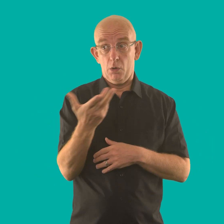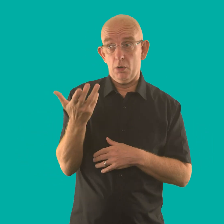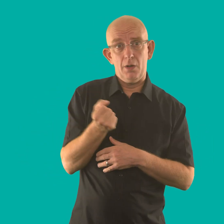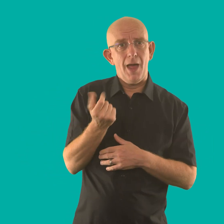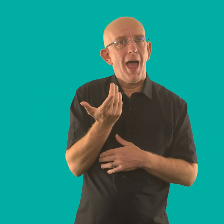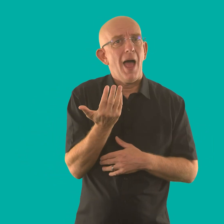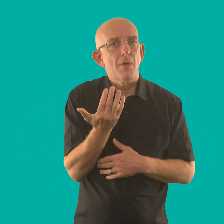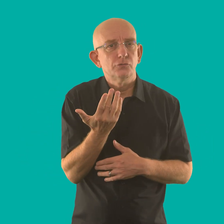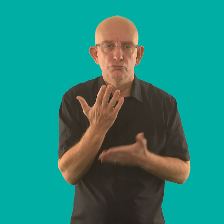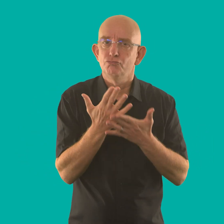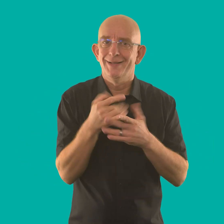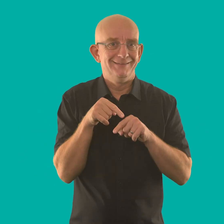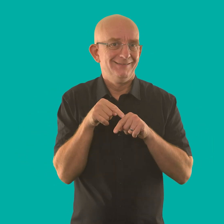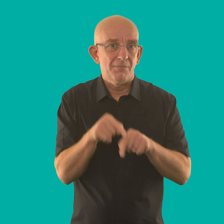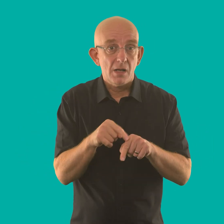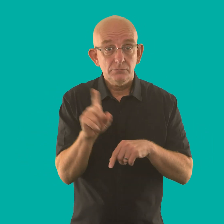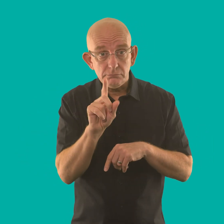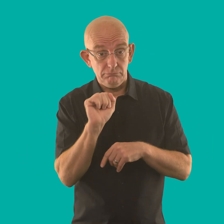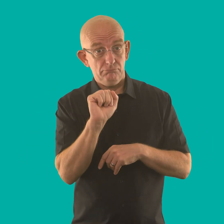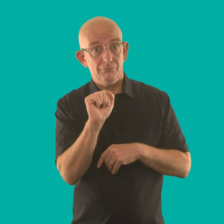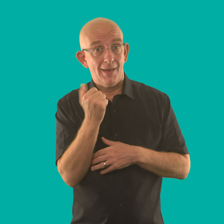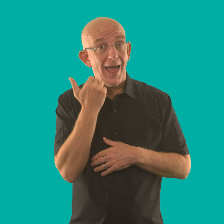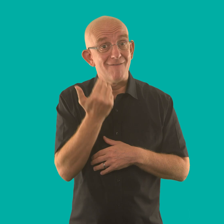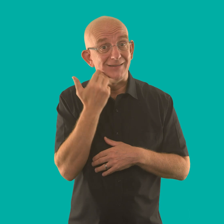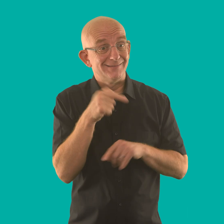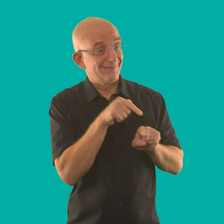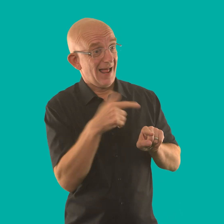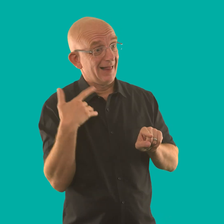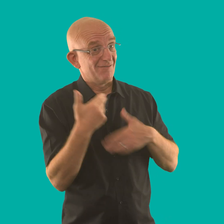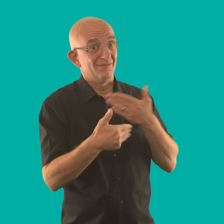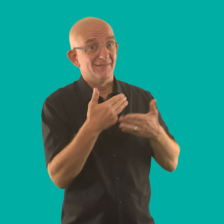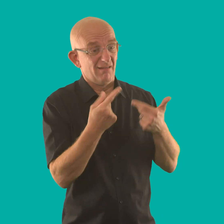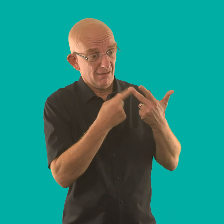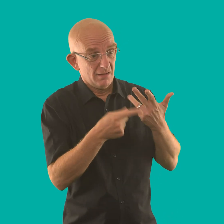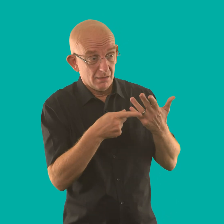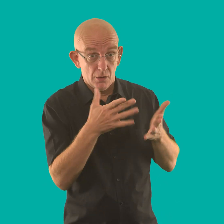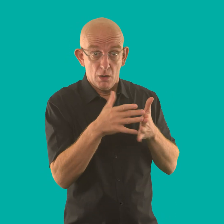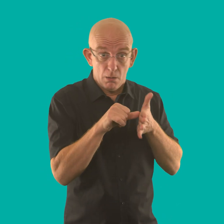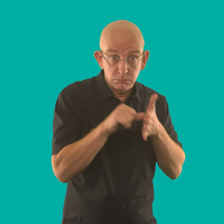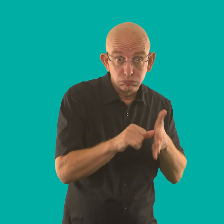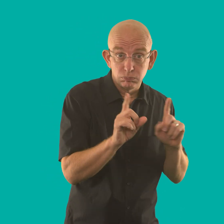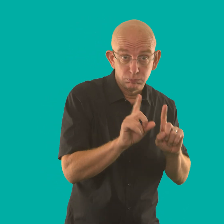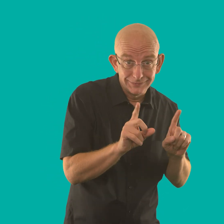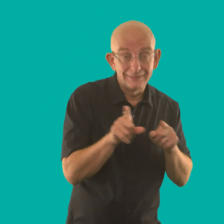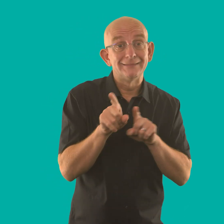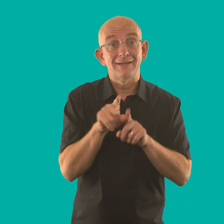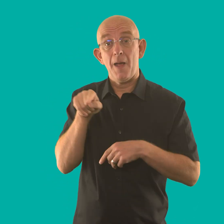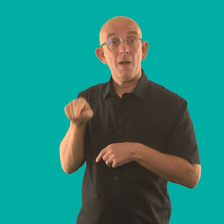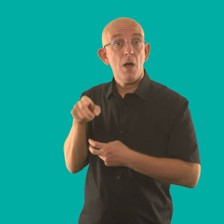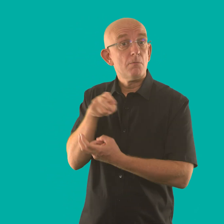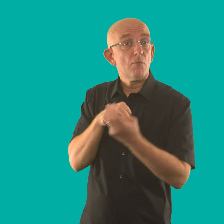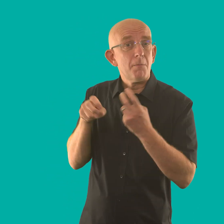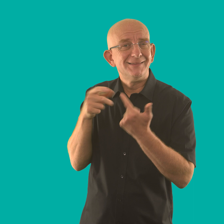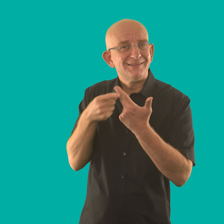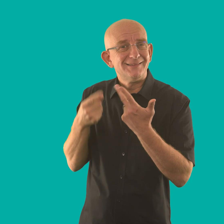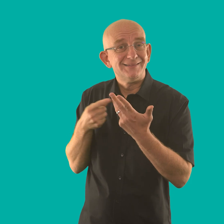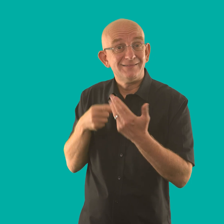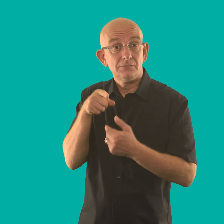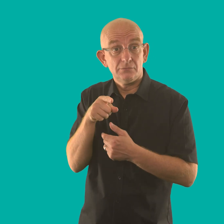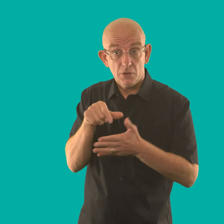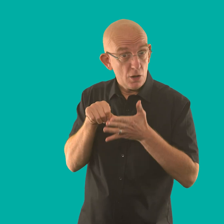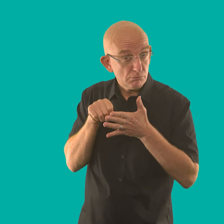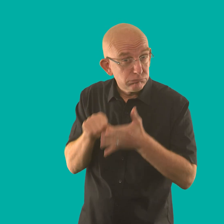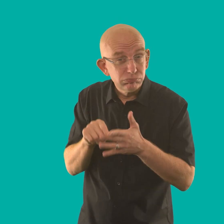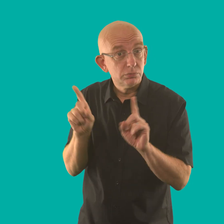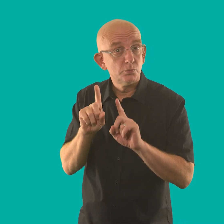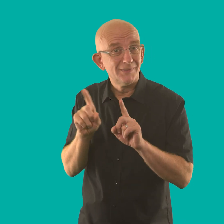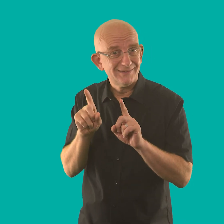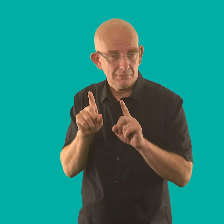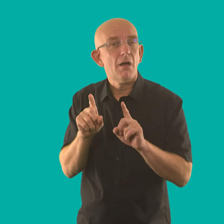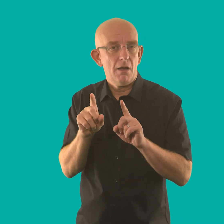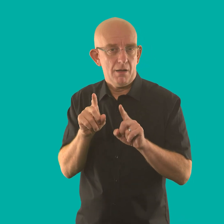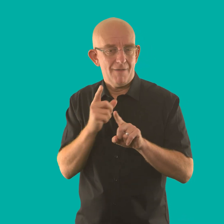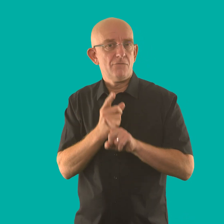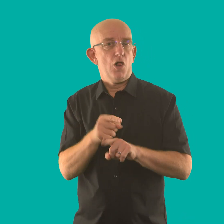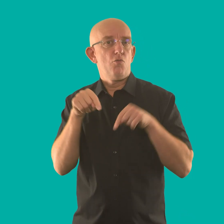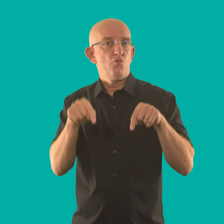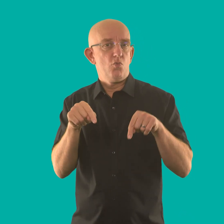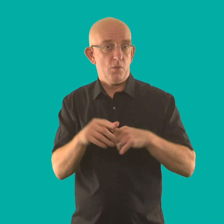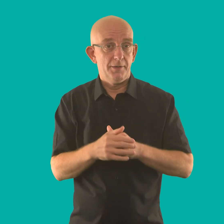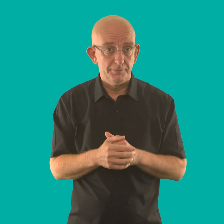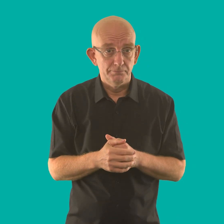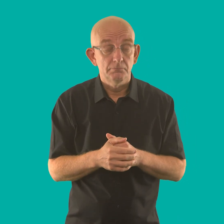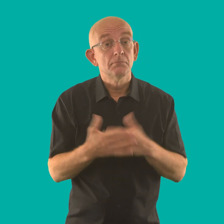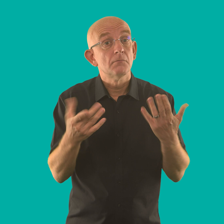The amount you get depends on how difficult you find the everyday living and mobility activities.